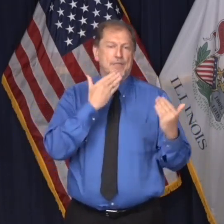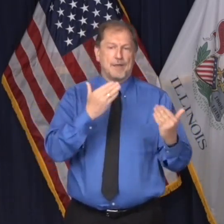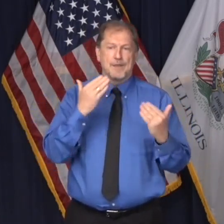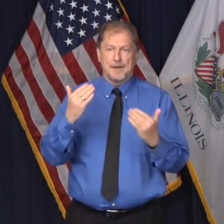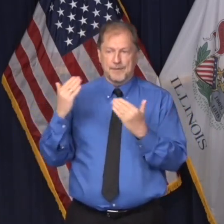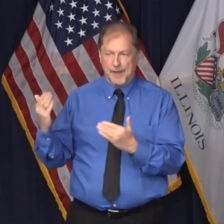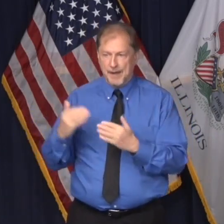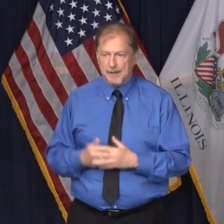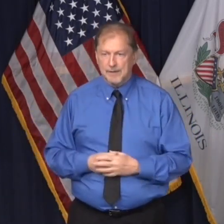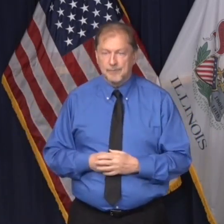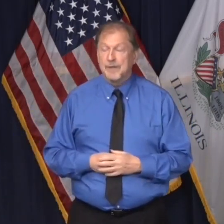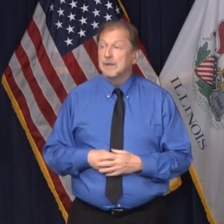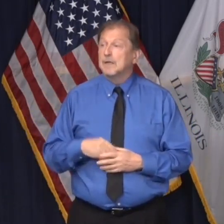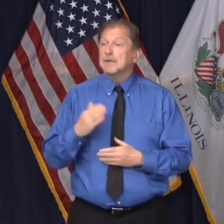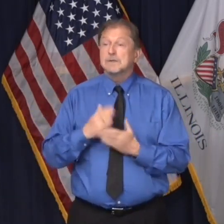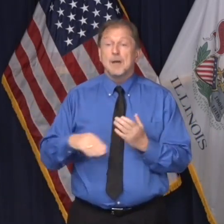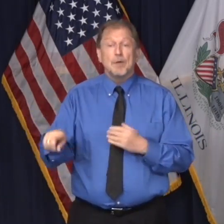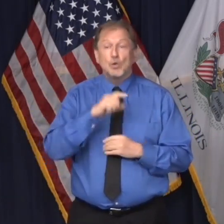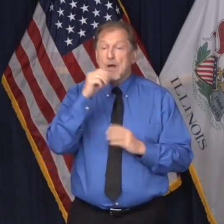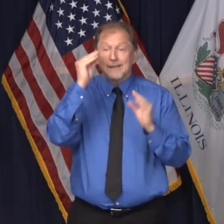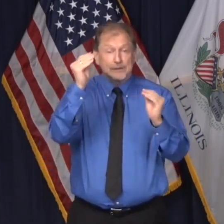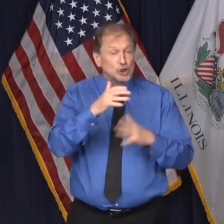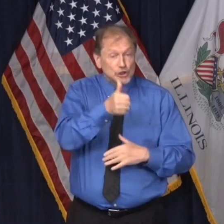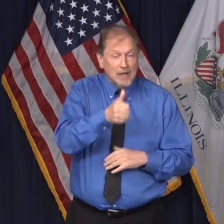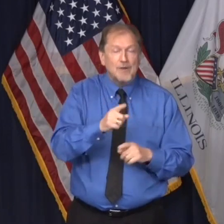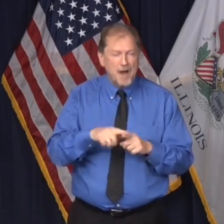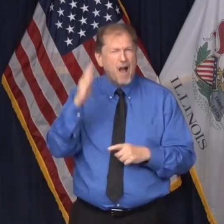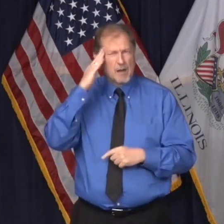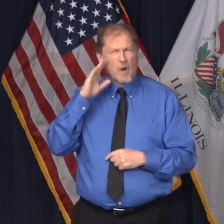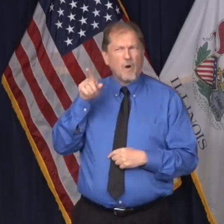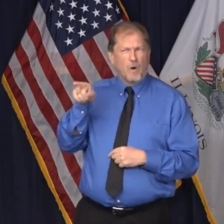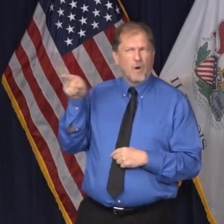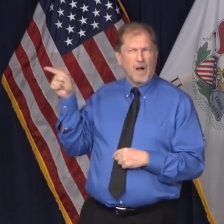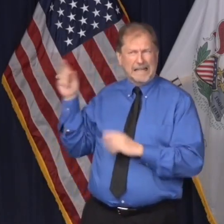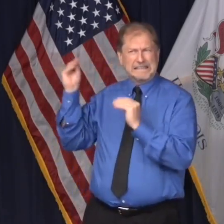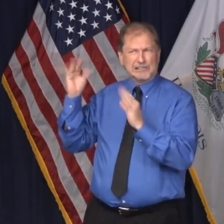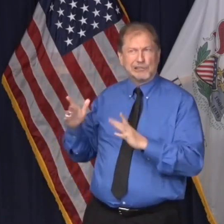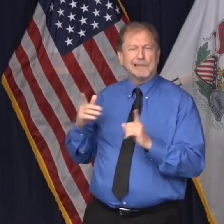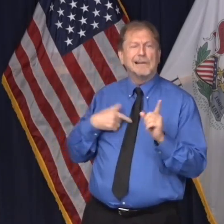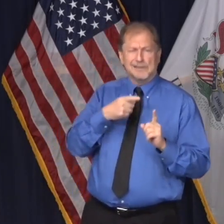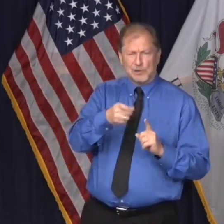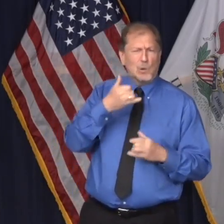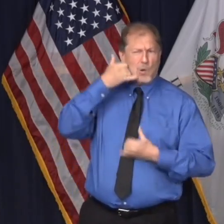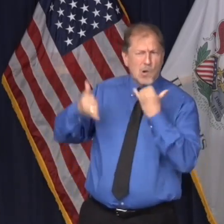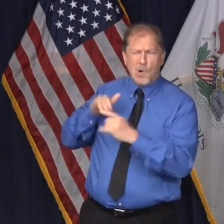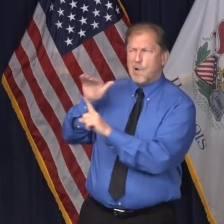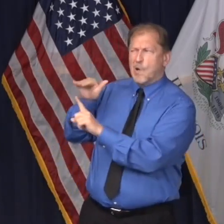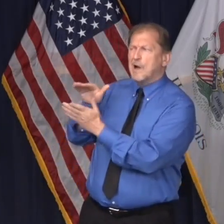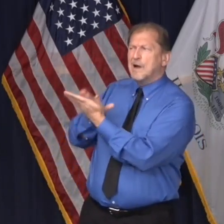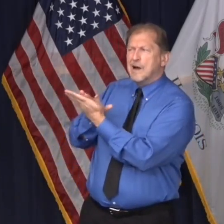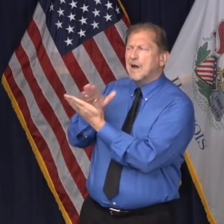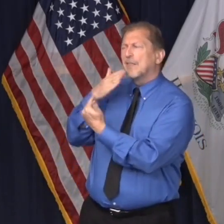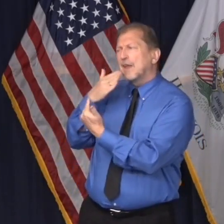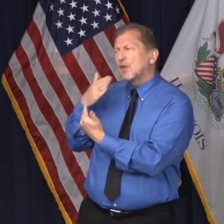TO ALL THE EDUCATORS WATCHING THANK YOU FOR ALL THE ROLES YOU ARE FILLING RIGHT NOW AND I AM SO GRATEFUL TO YOU. IF YOU ARE NOT A TEACH YOU ARE